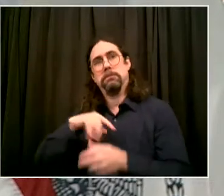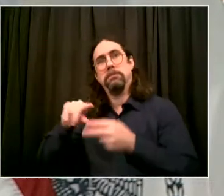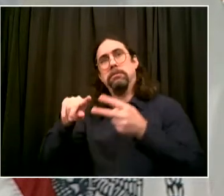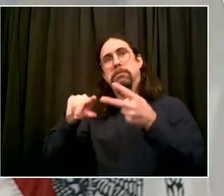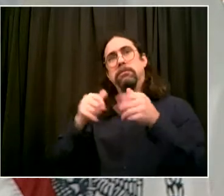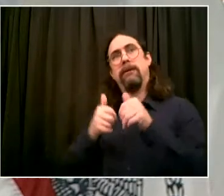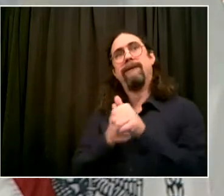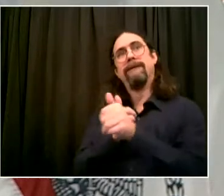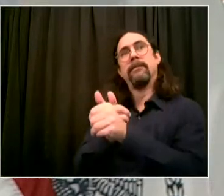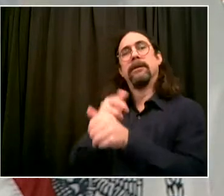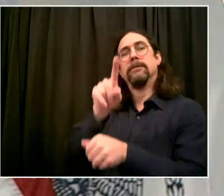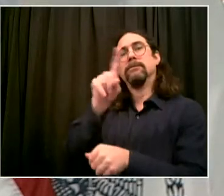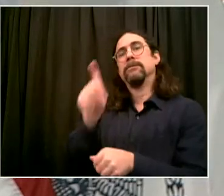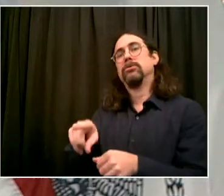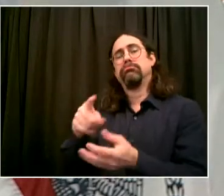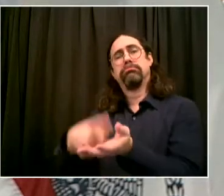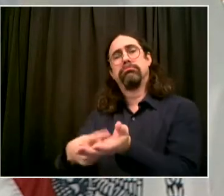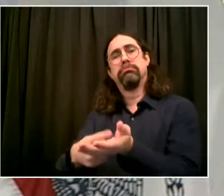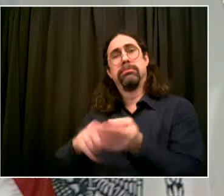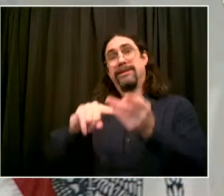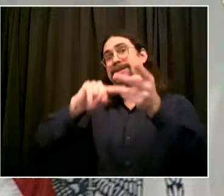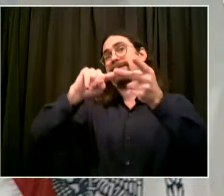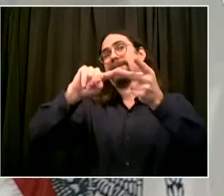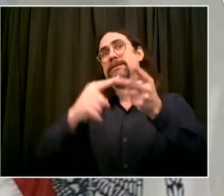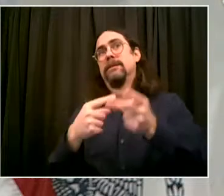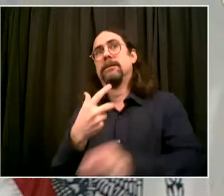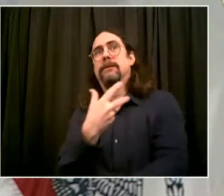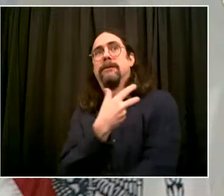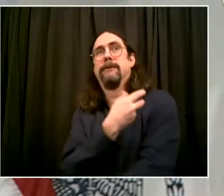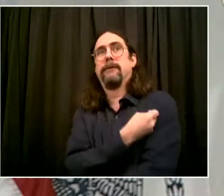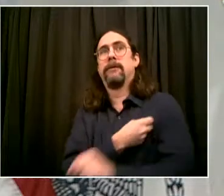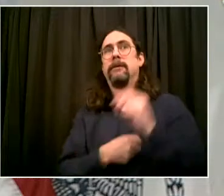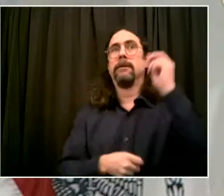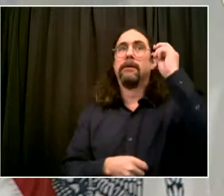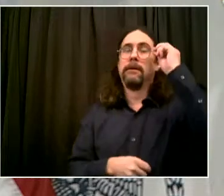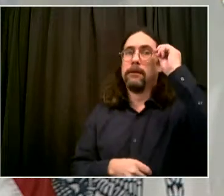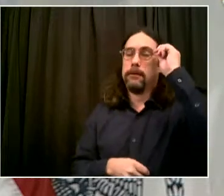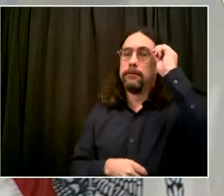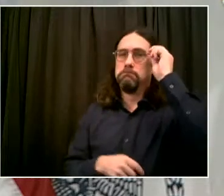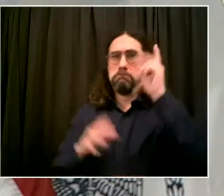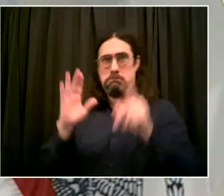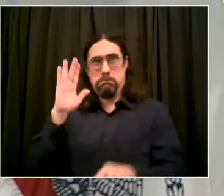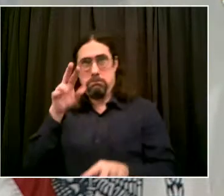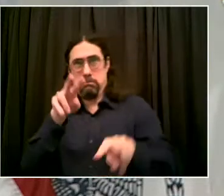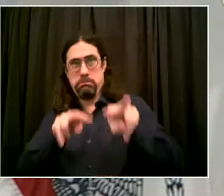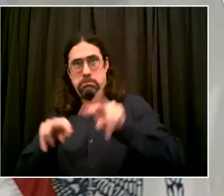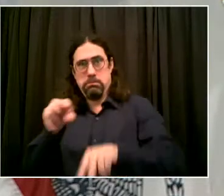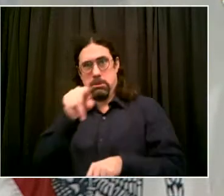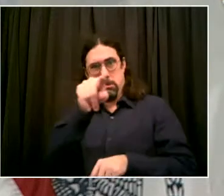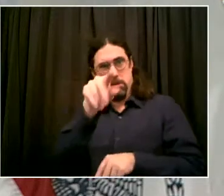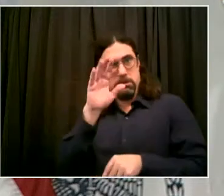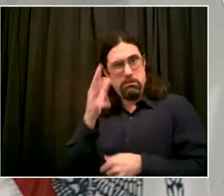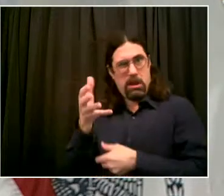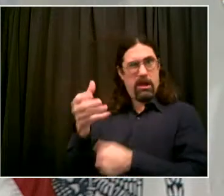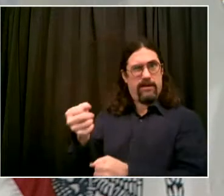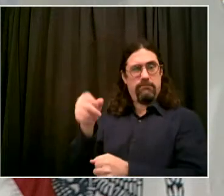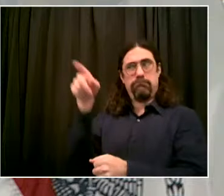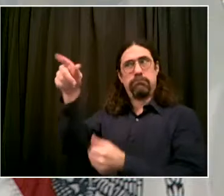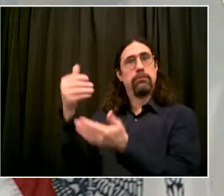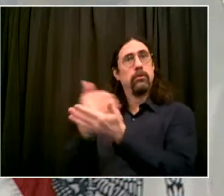Reporter: FOFOOWLLOWLL -UPONO OTHER QUESTIONS ABOUT SECOND SHOT, YOU SOUND AWFULLY CONFIDENT THAT